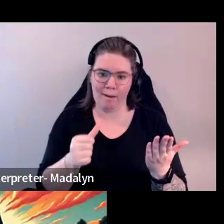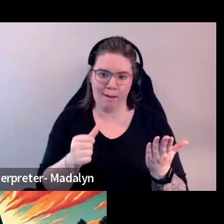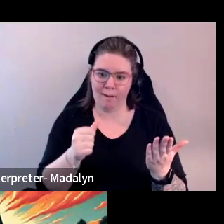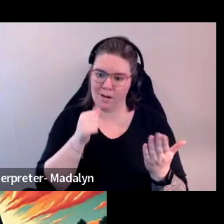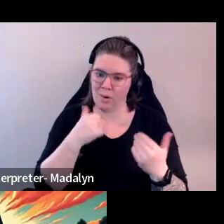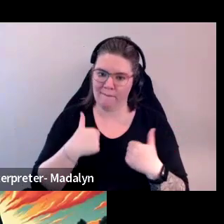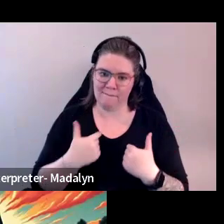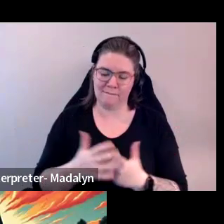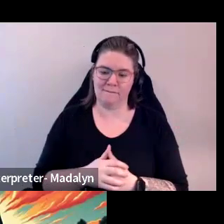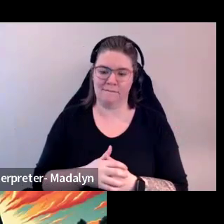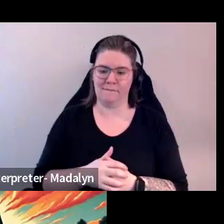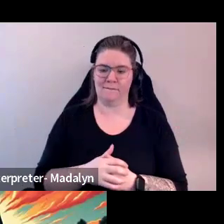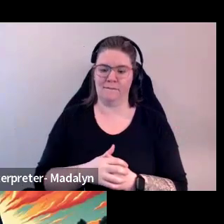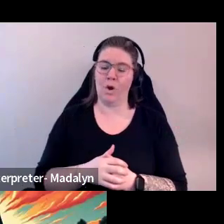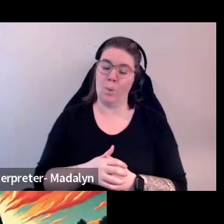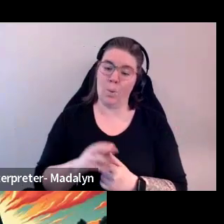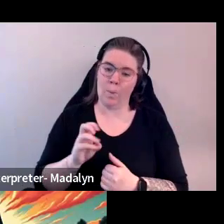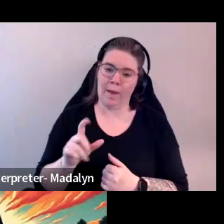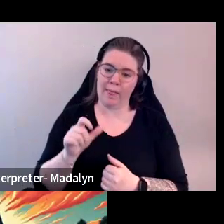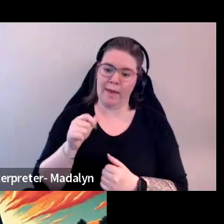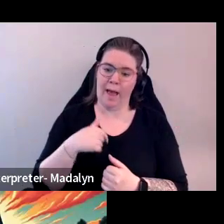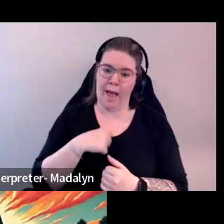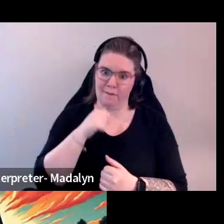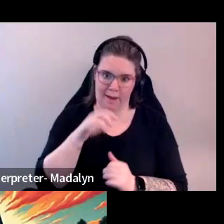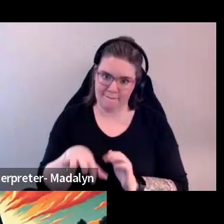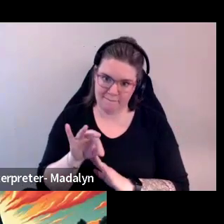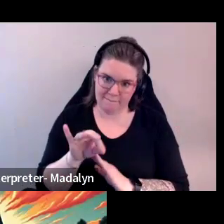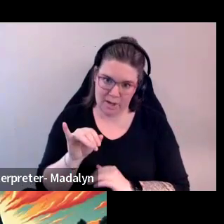Brooke Wilson (she/her): I shouldn't say, Well, it doesn't exist. I haven't found it. Does that mean that